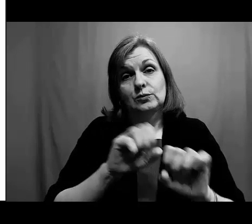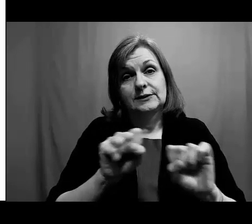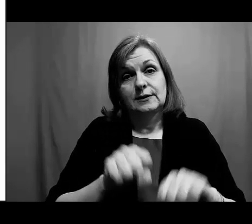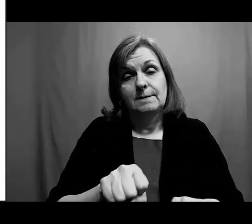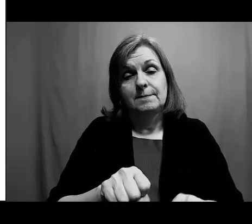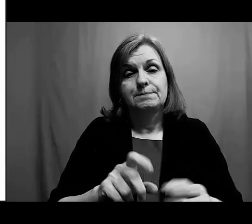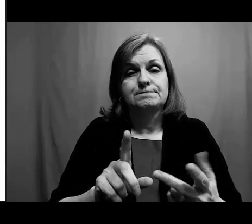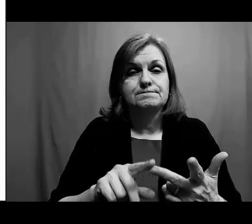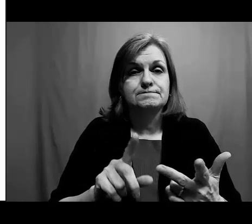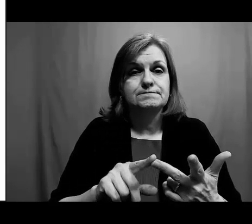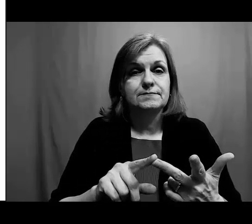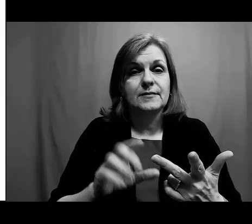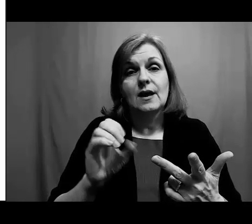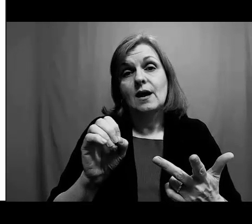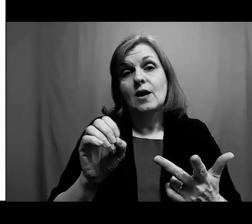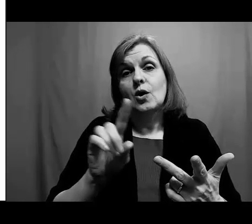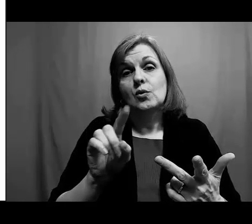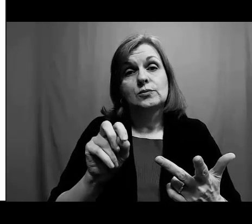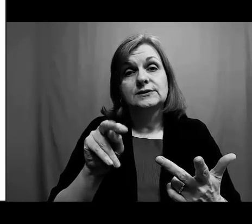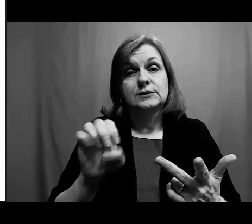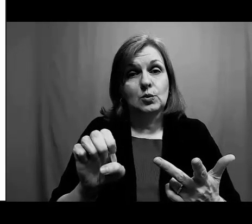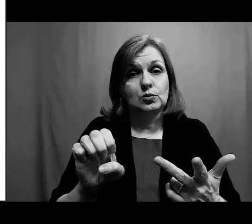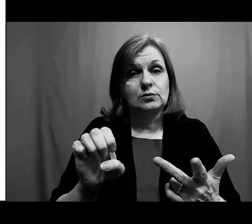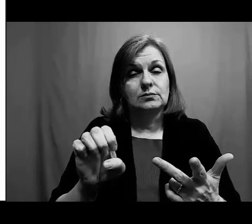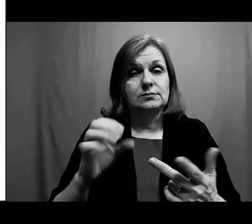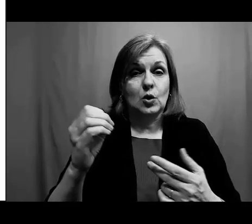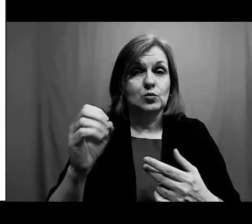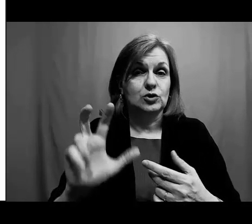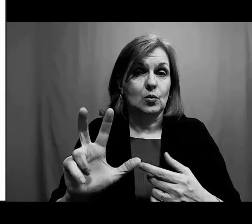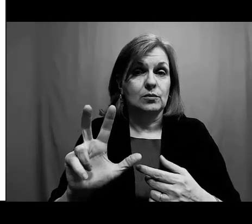we can look at things like the ozone layer